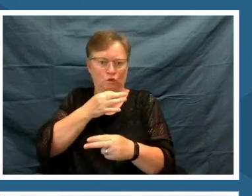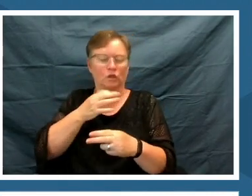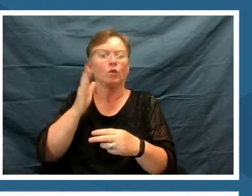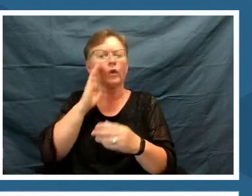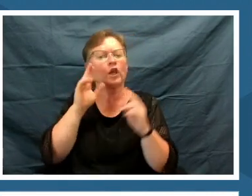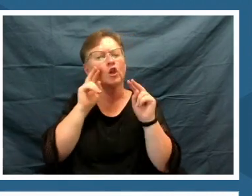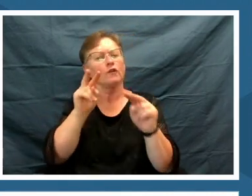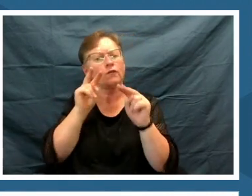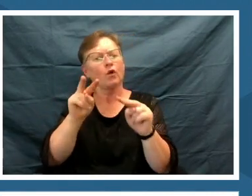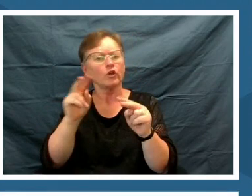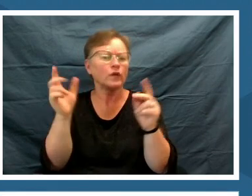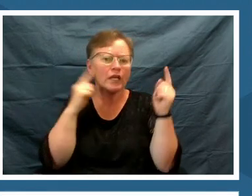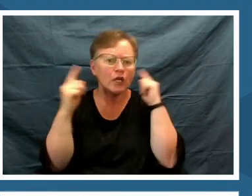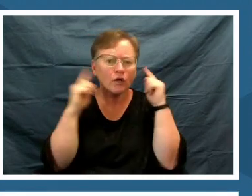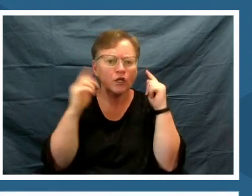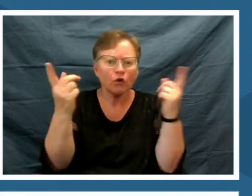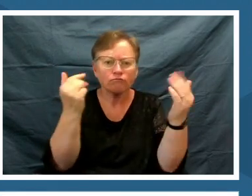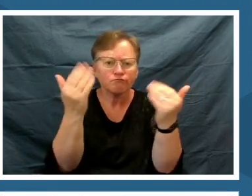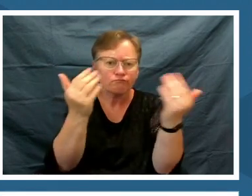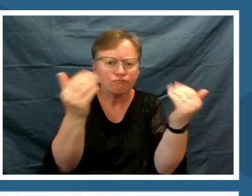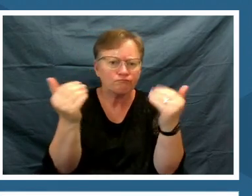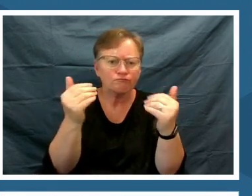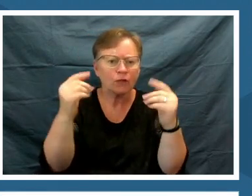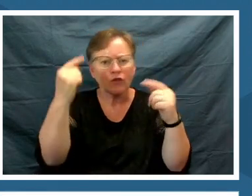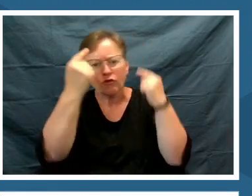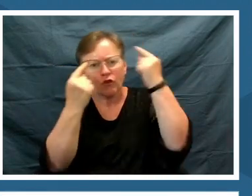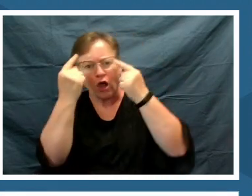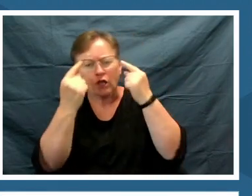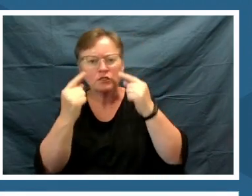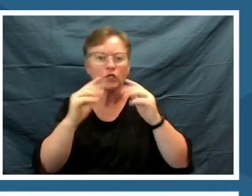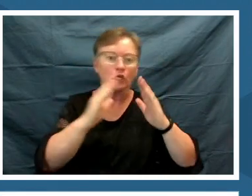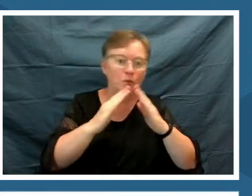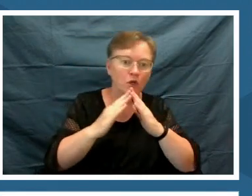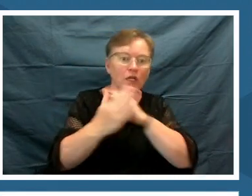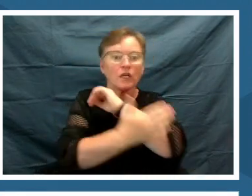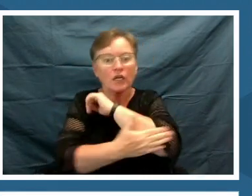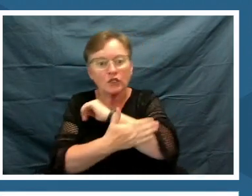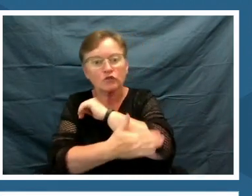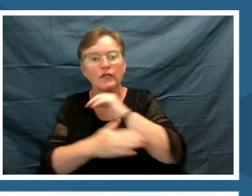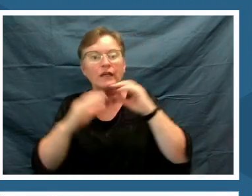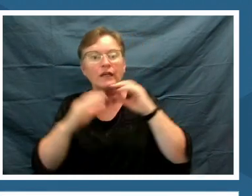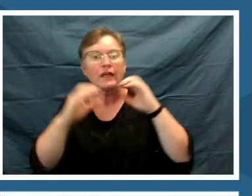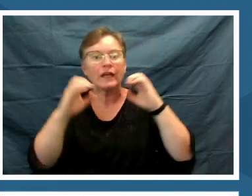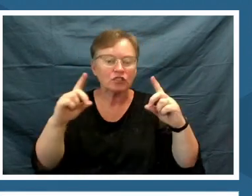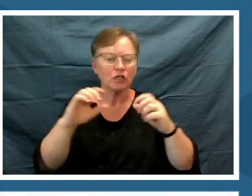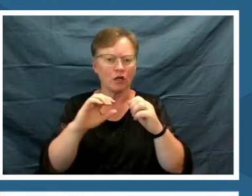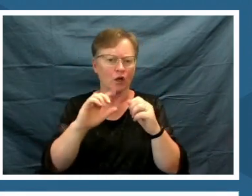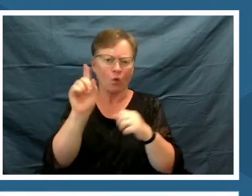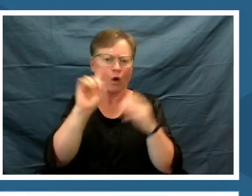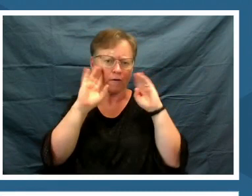as a country as a community and as educators we should focus our efforts